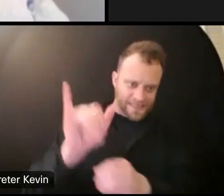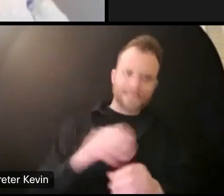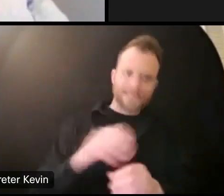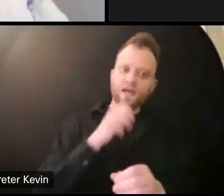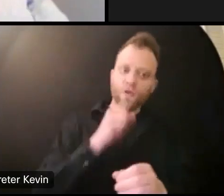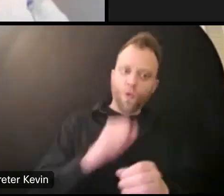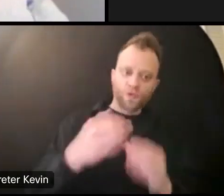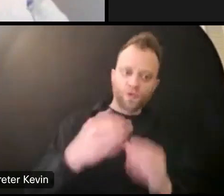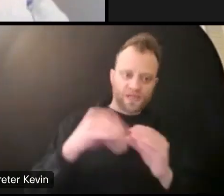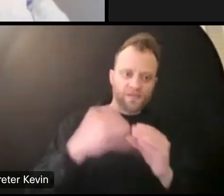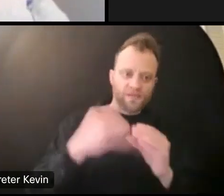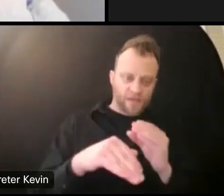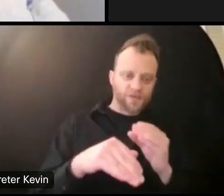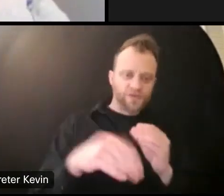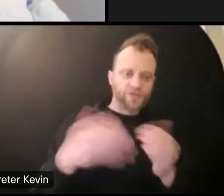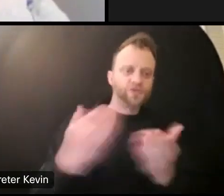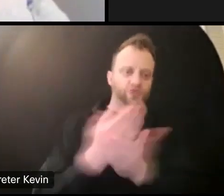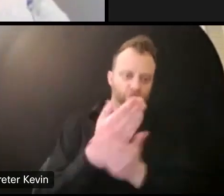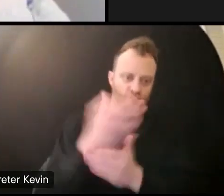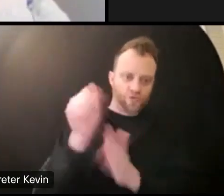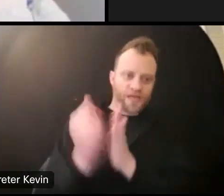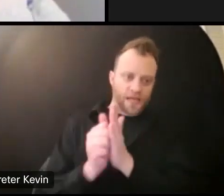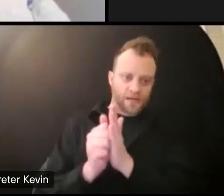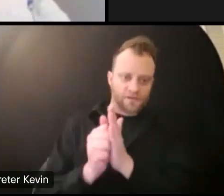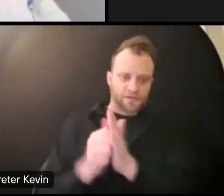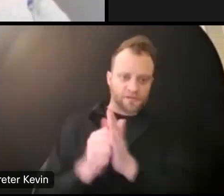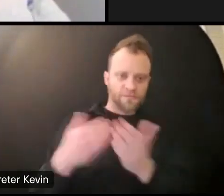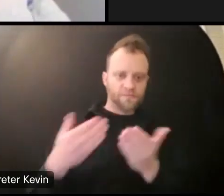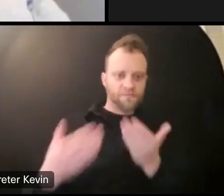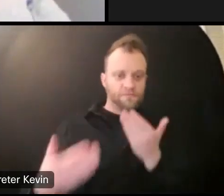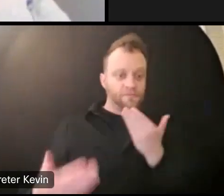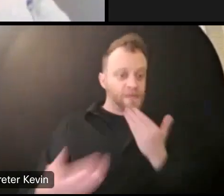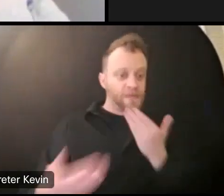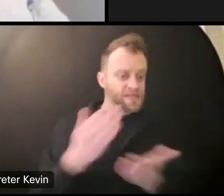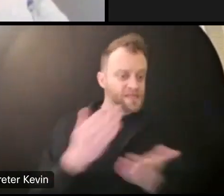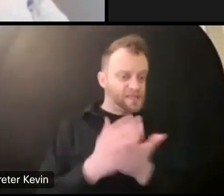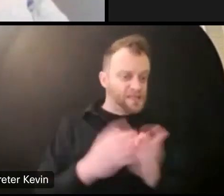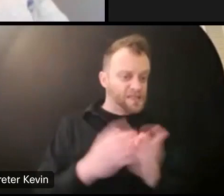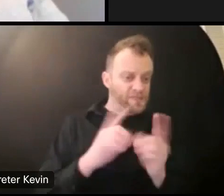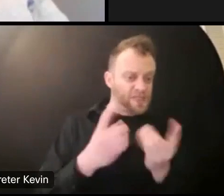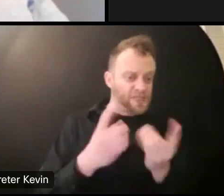might now be in two equally divided Single Member Districts or more than two Single